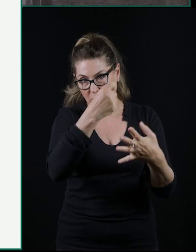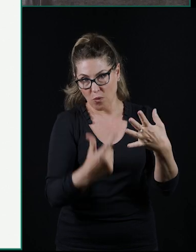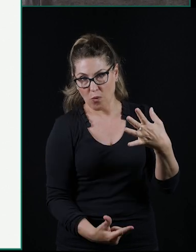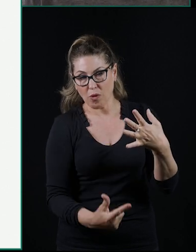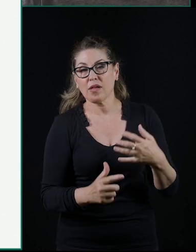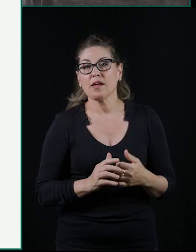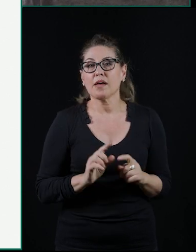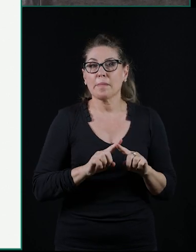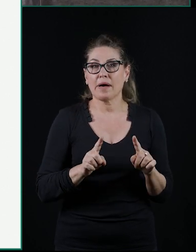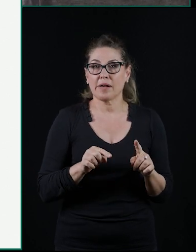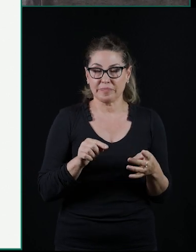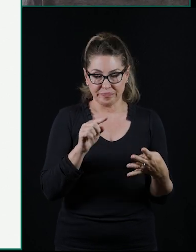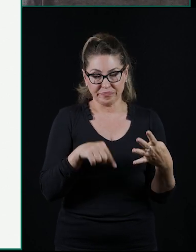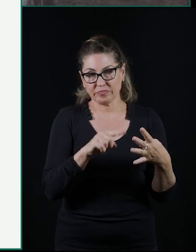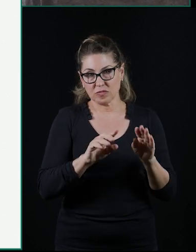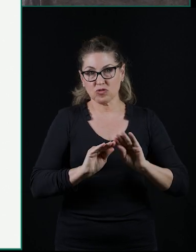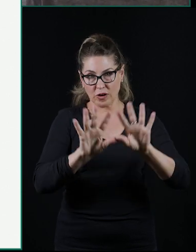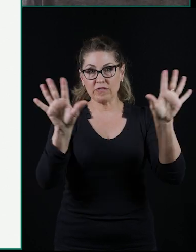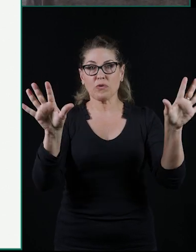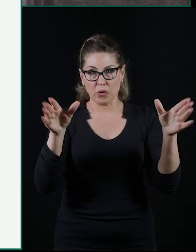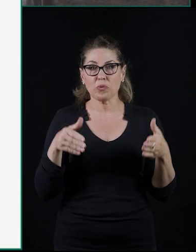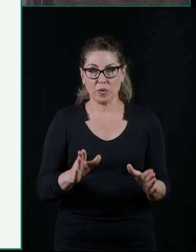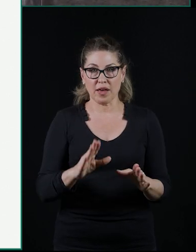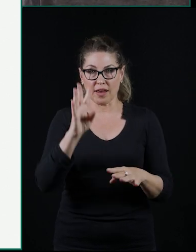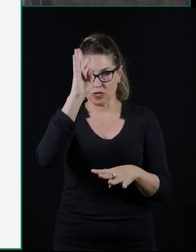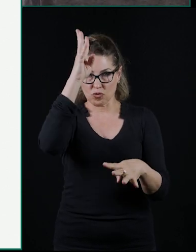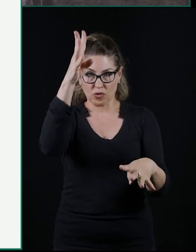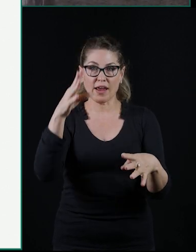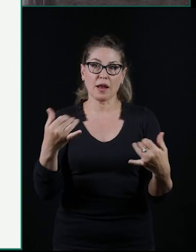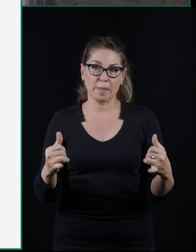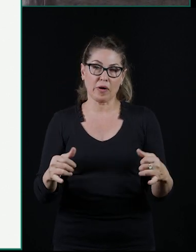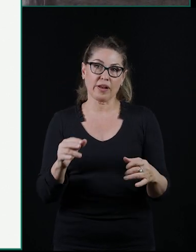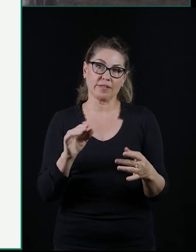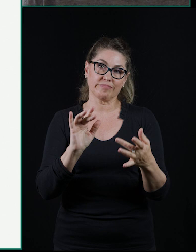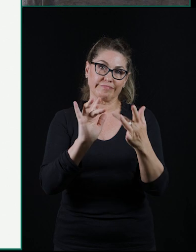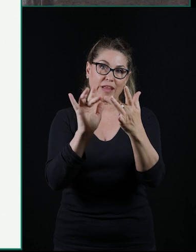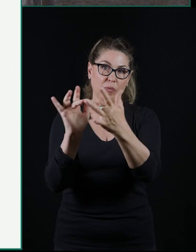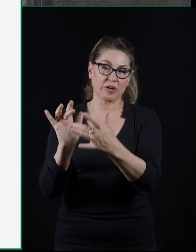but this is a pretty straightforward way to create a Party network.